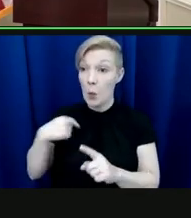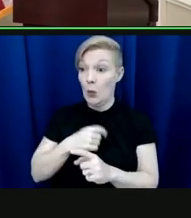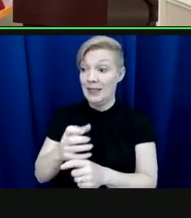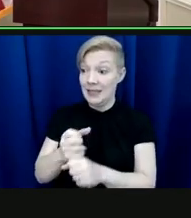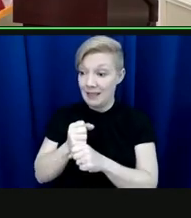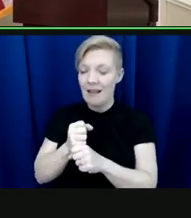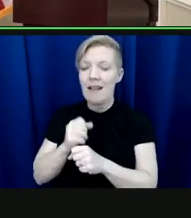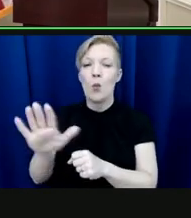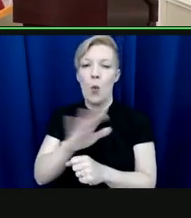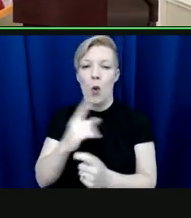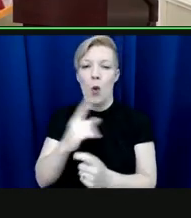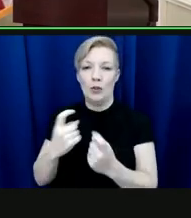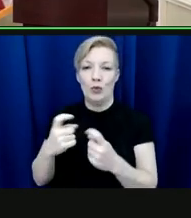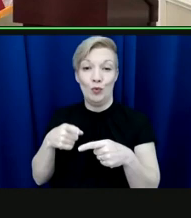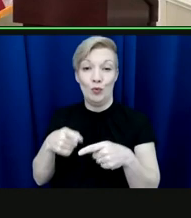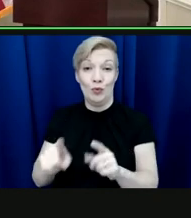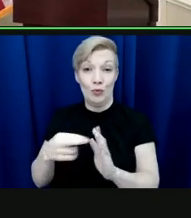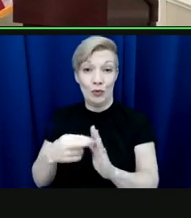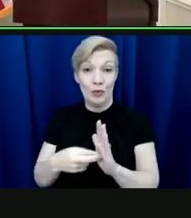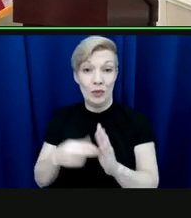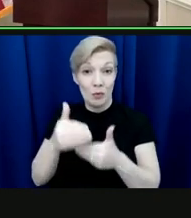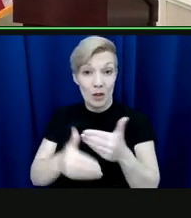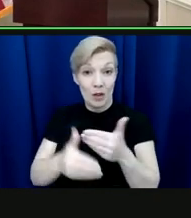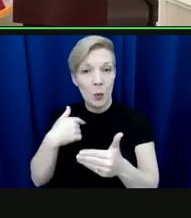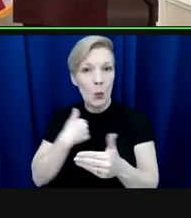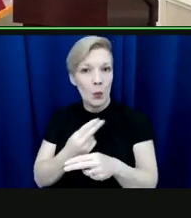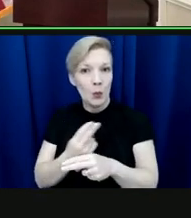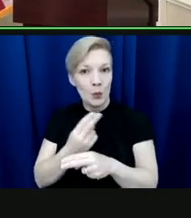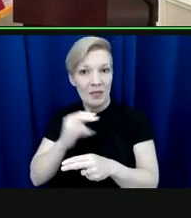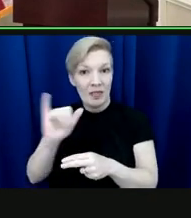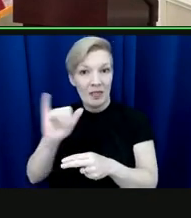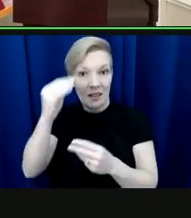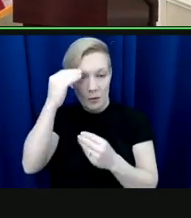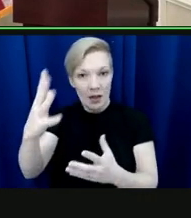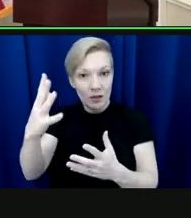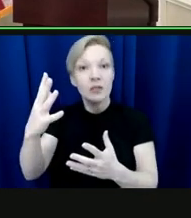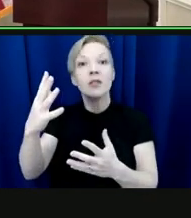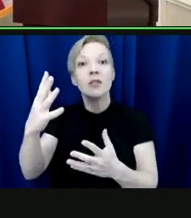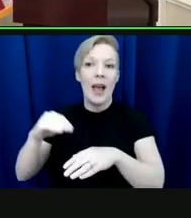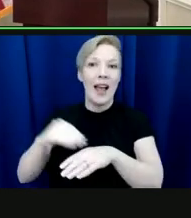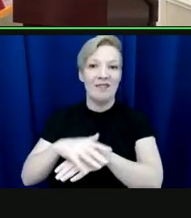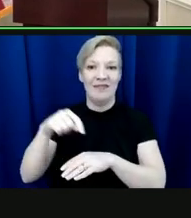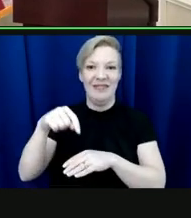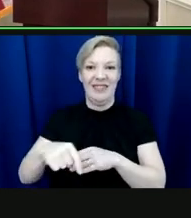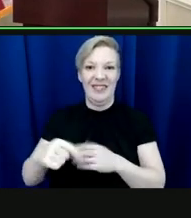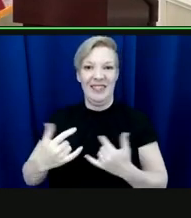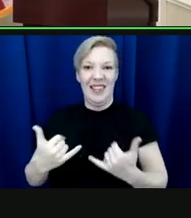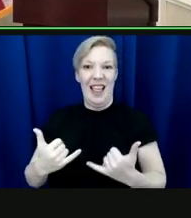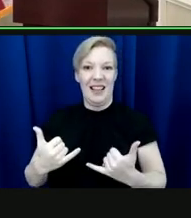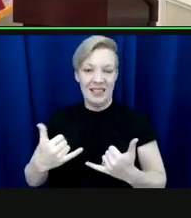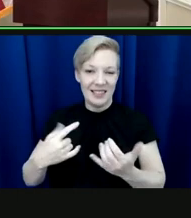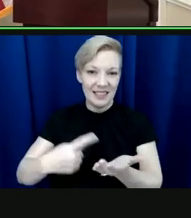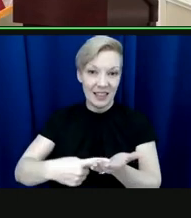and we used that information to inform today's discussion. So again, thank you all for being here with us.